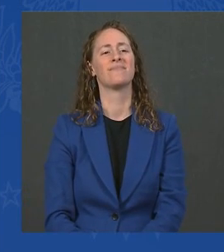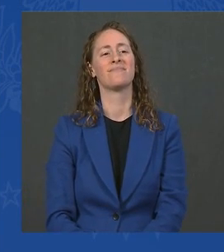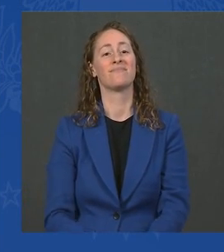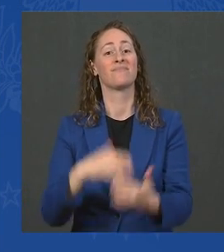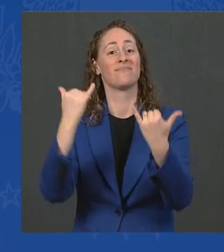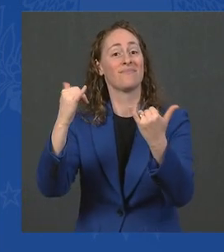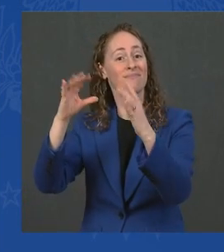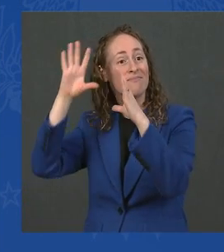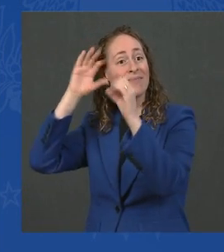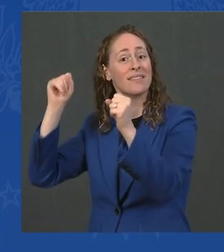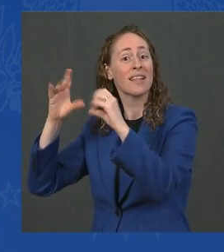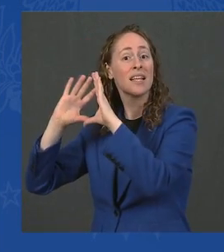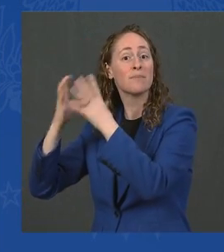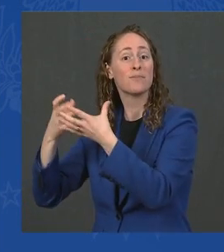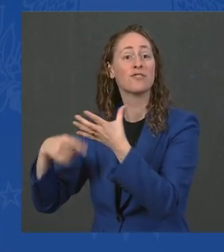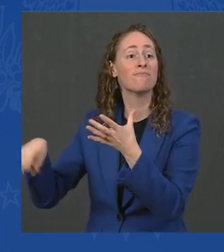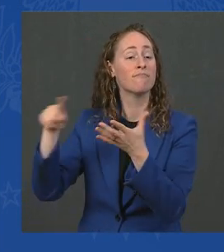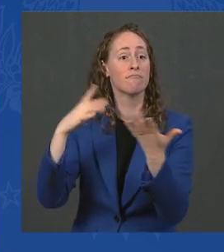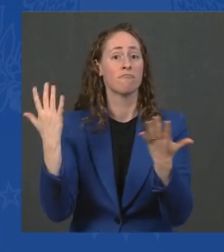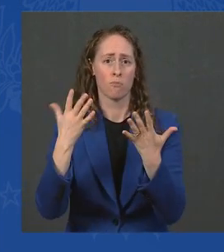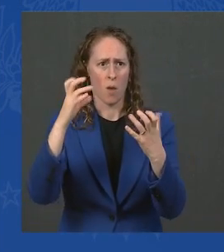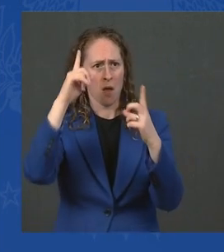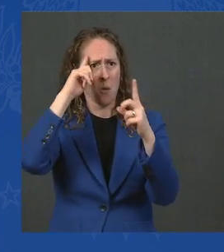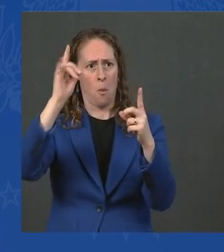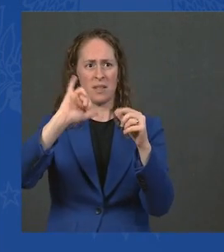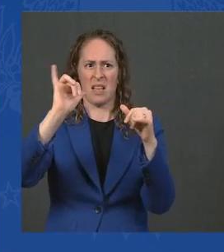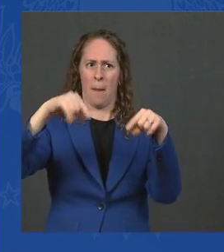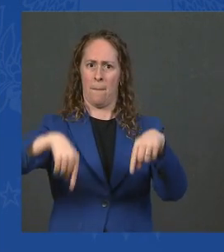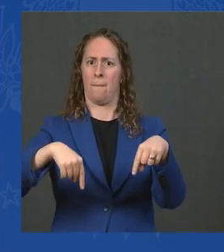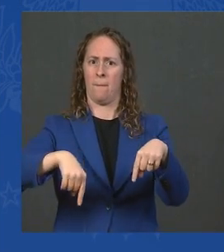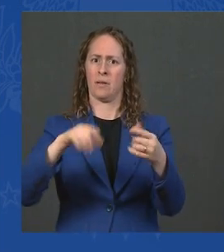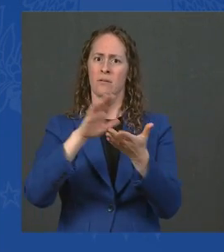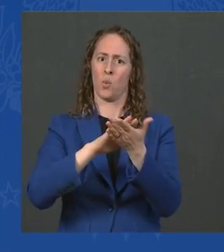like Brooklyn have the resources and the support they need